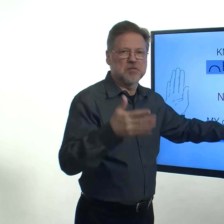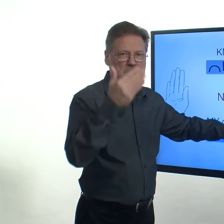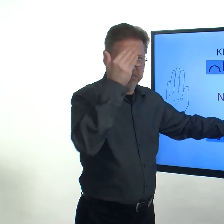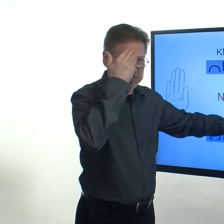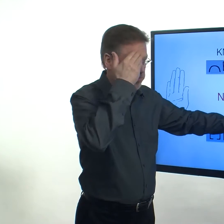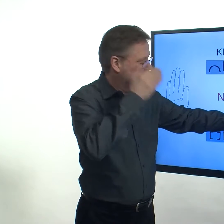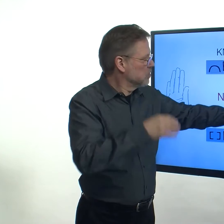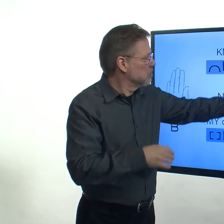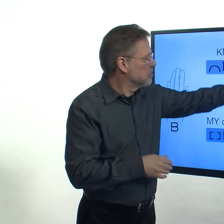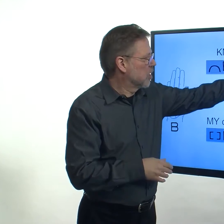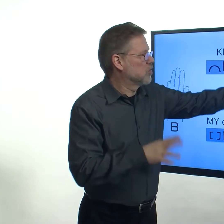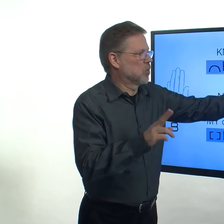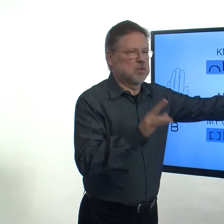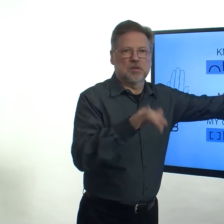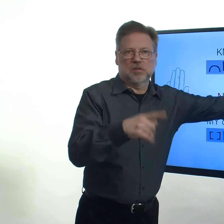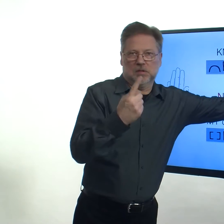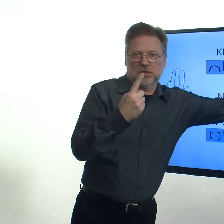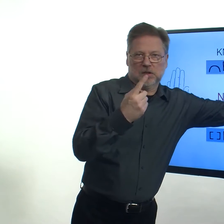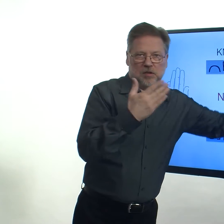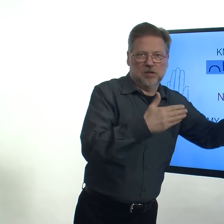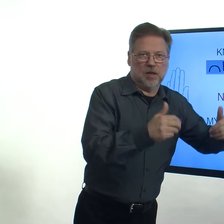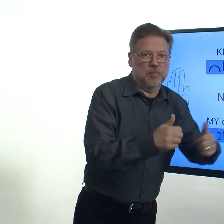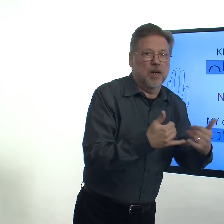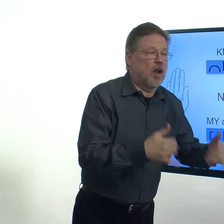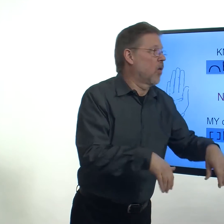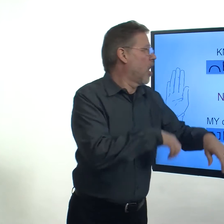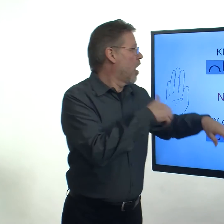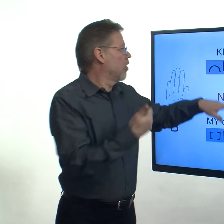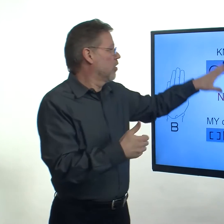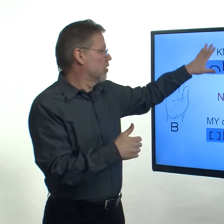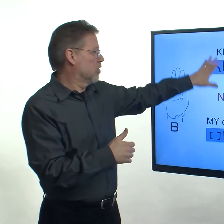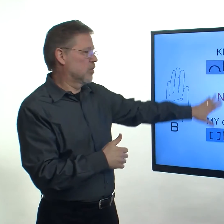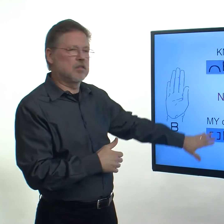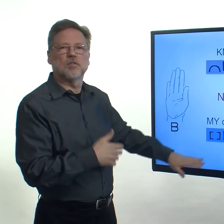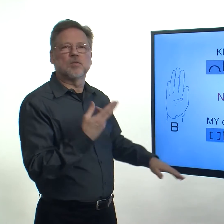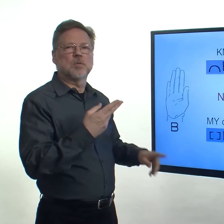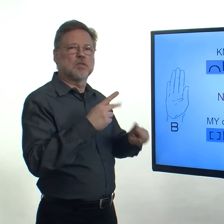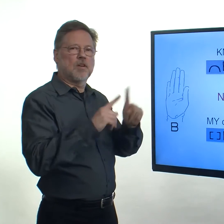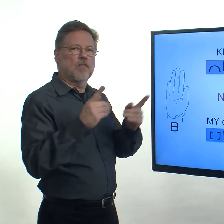already know that these signs use this ‘G’ handshape. The other signs use a different